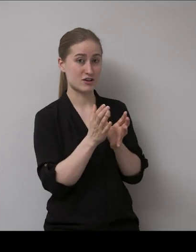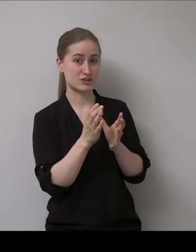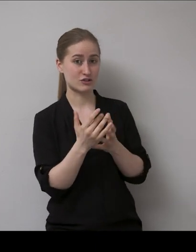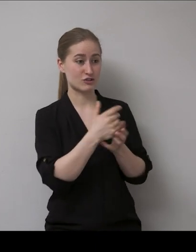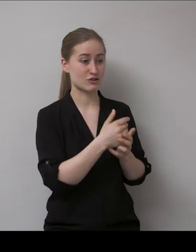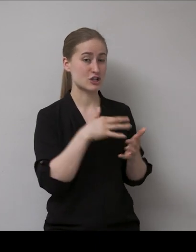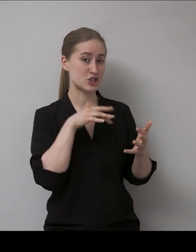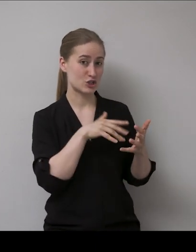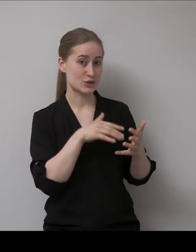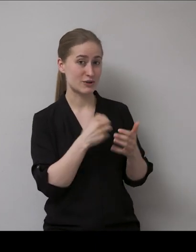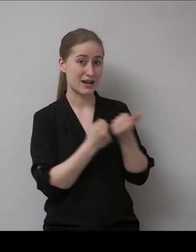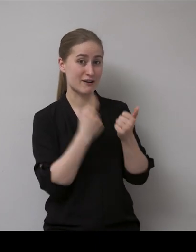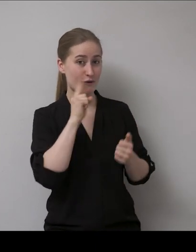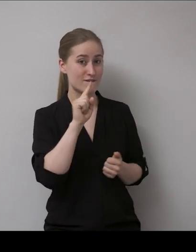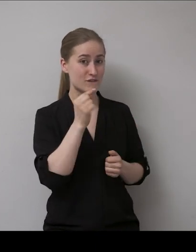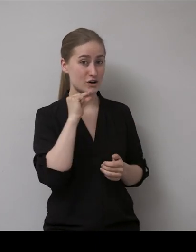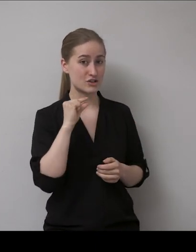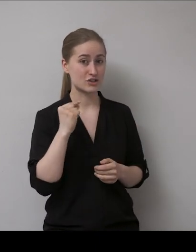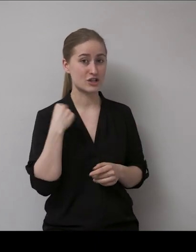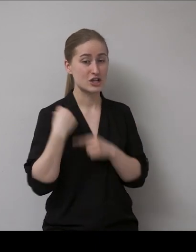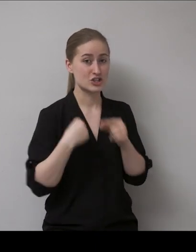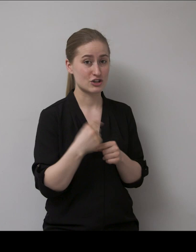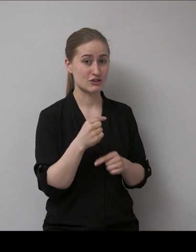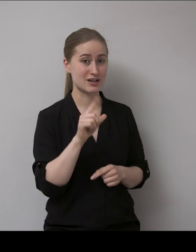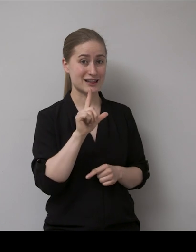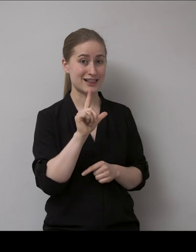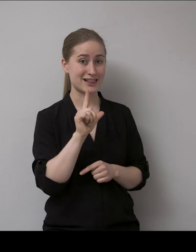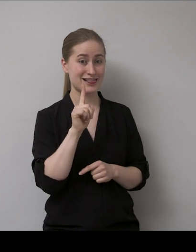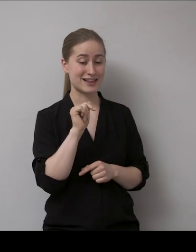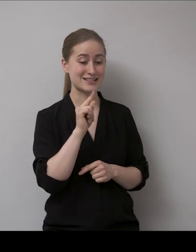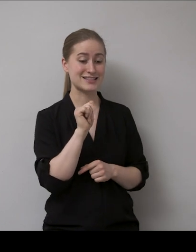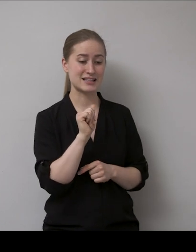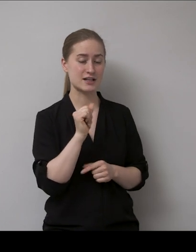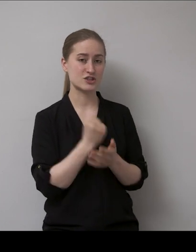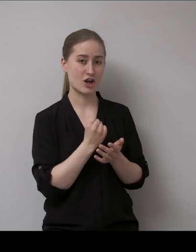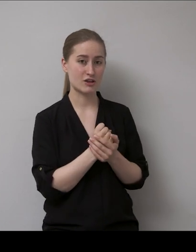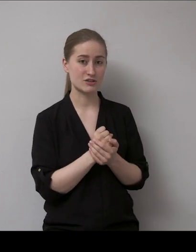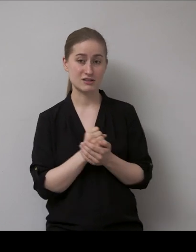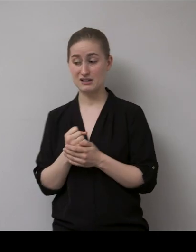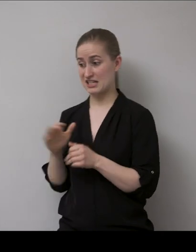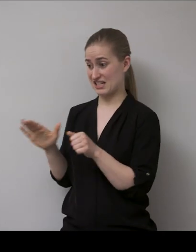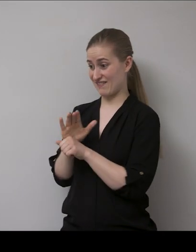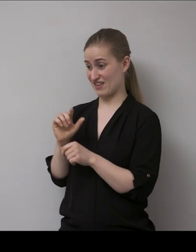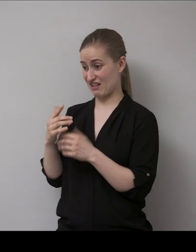and advocate for first-generation Latina scholars. And it filled in gaps I didn't even know I had. I did all of this